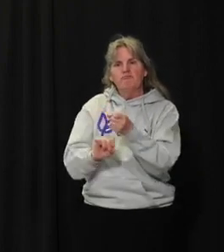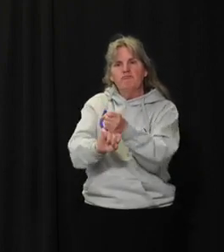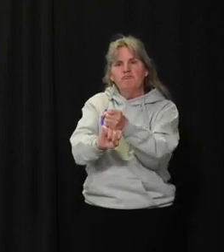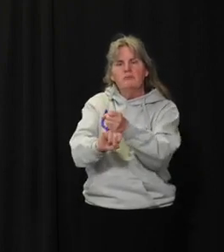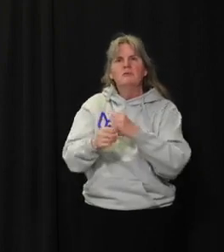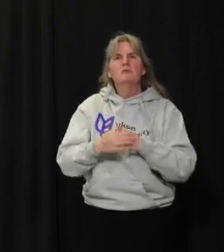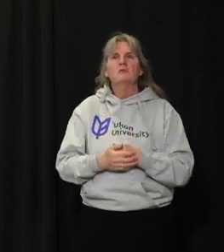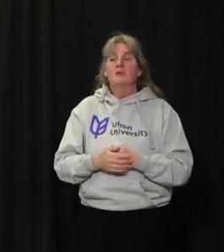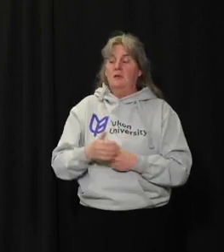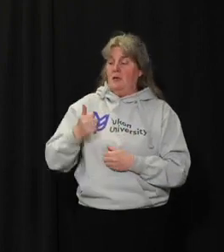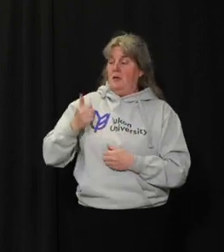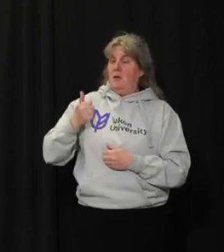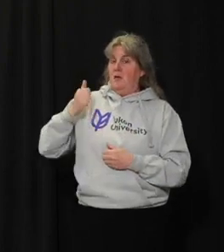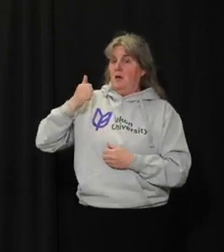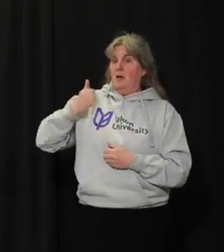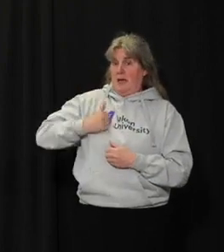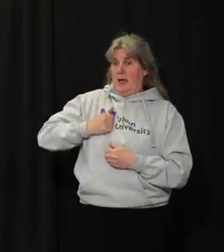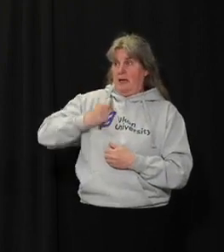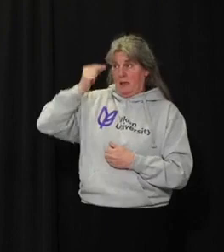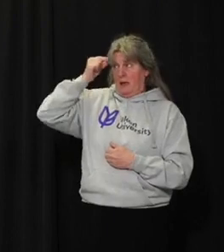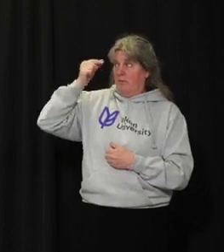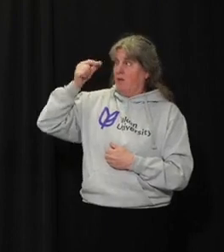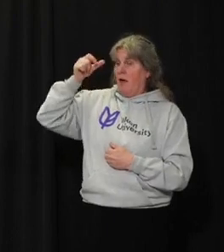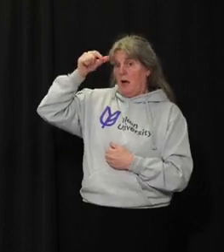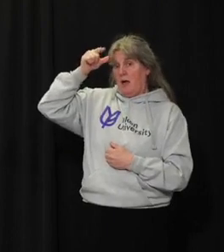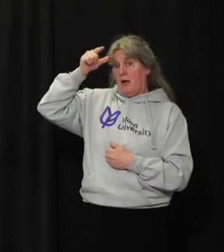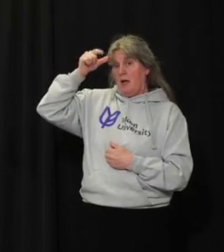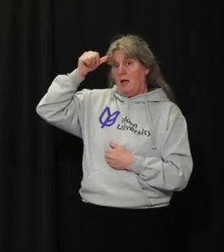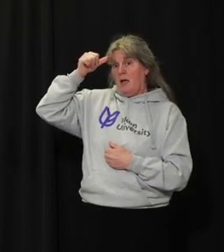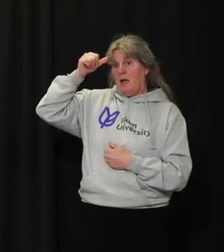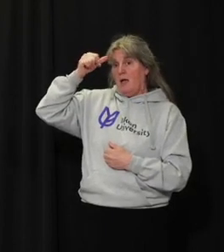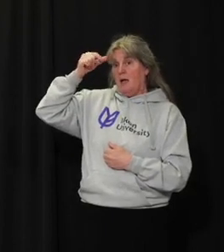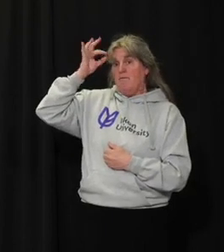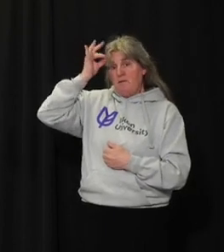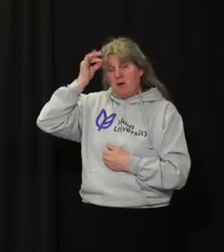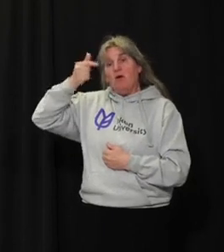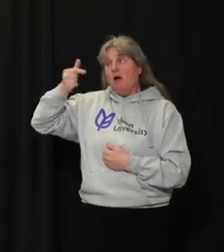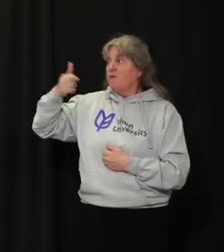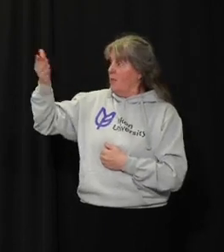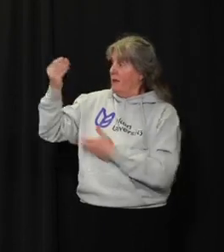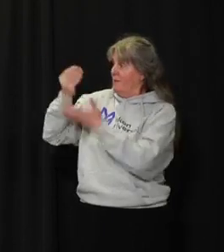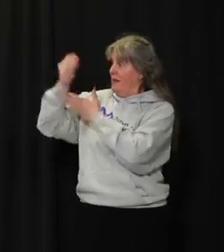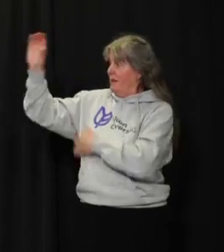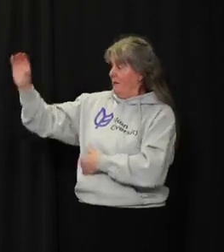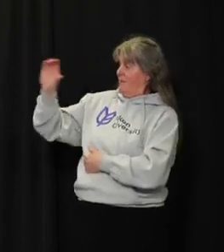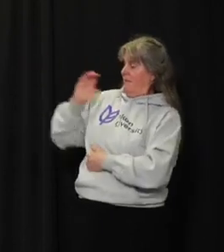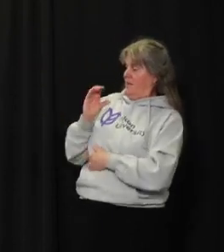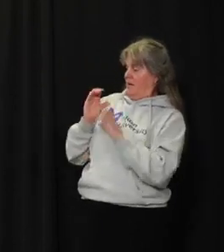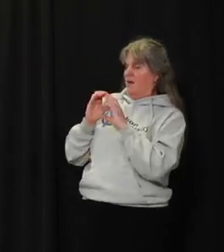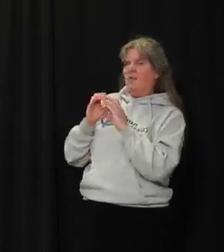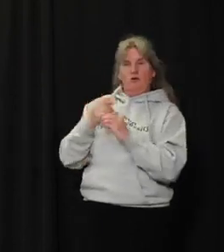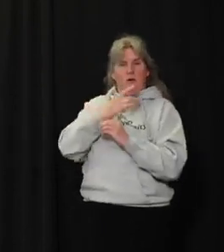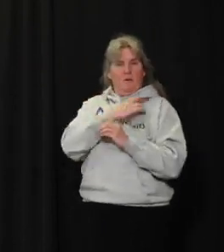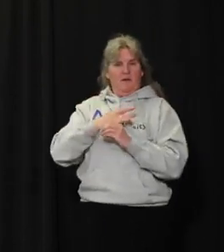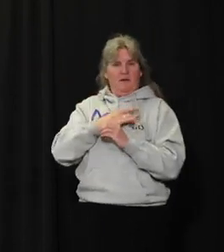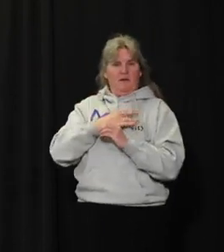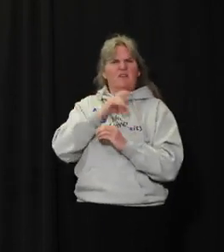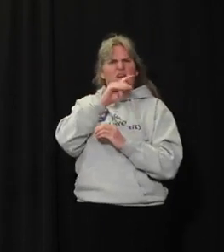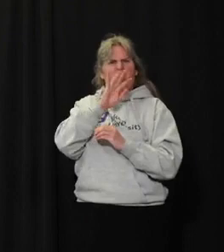The government of Canada recently announced that they would offer funding to the provinces and territories to